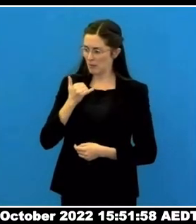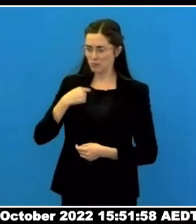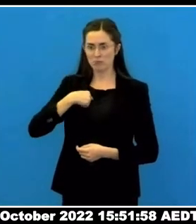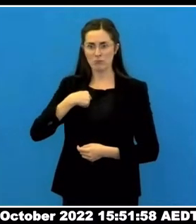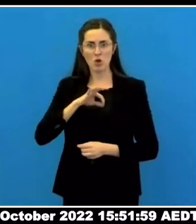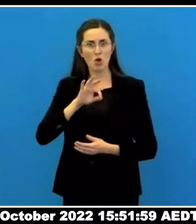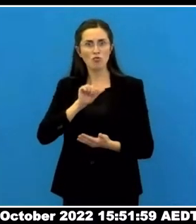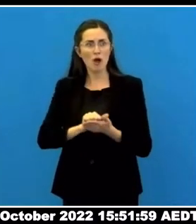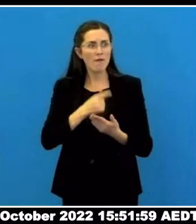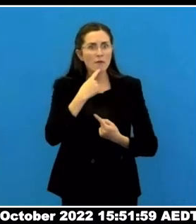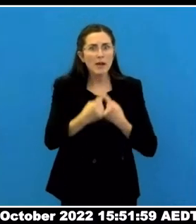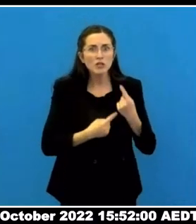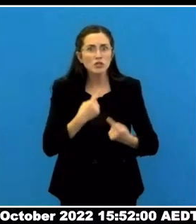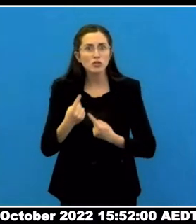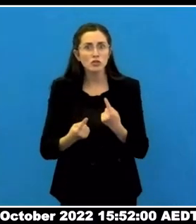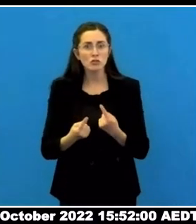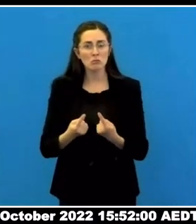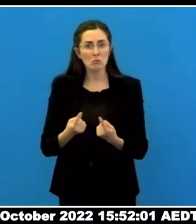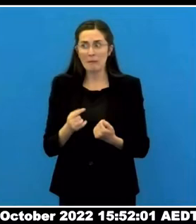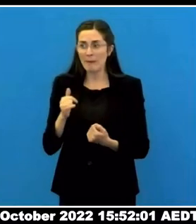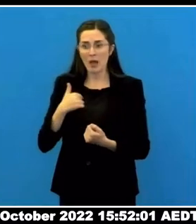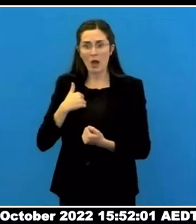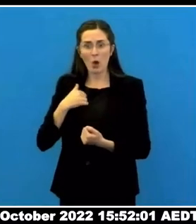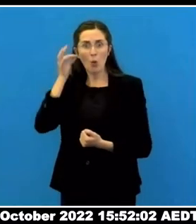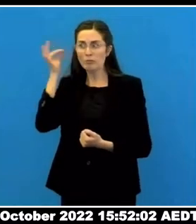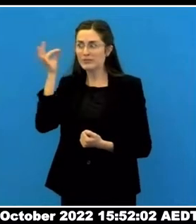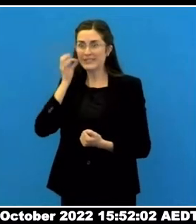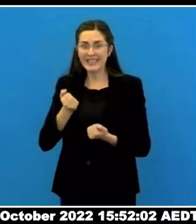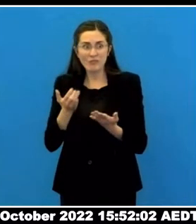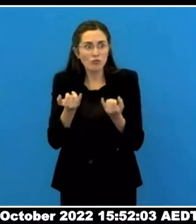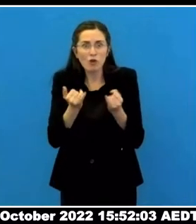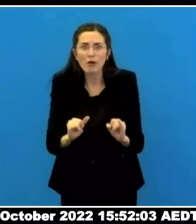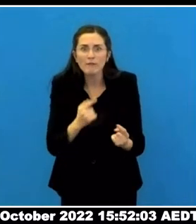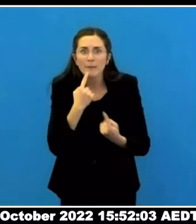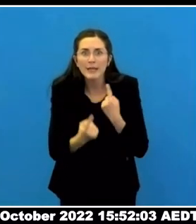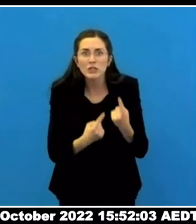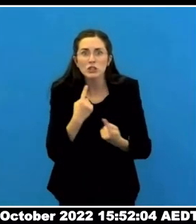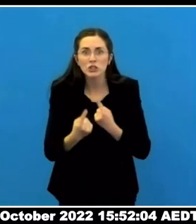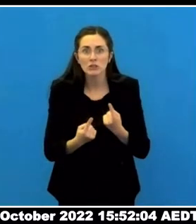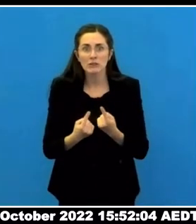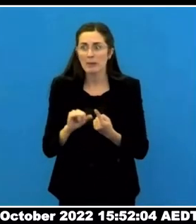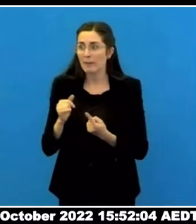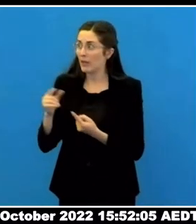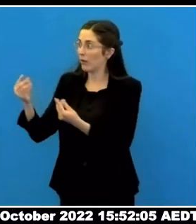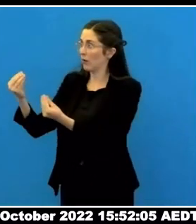Maybe you pass by accident you pass the wrong information to them. Maybe you hurt them by that information.